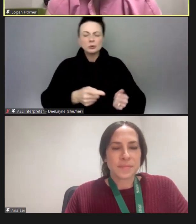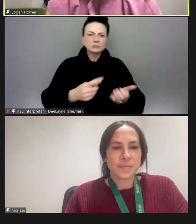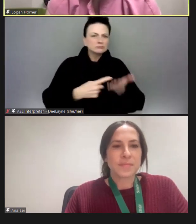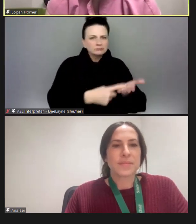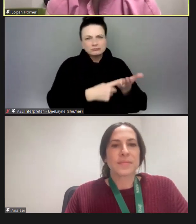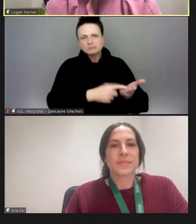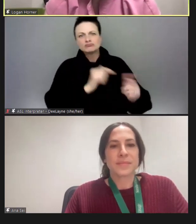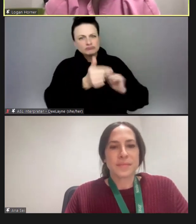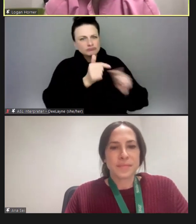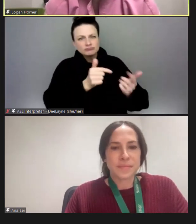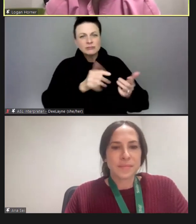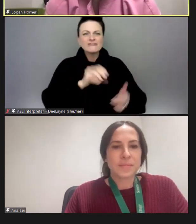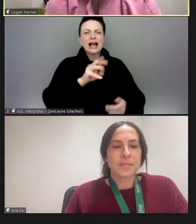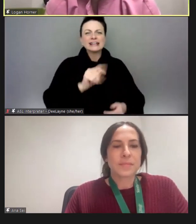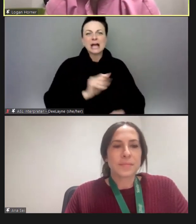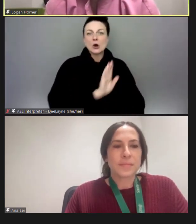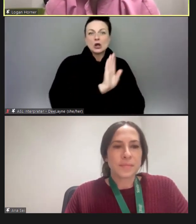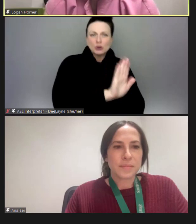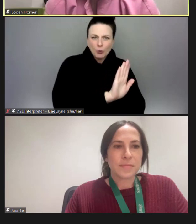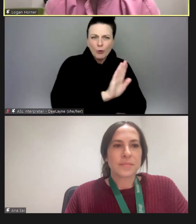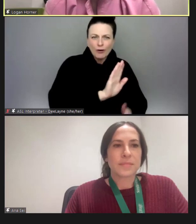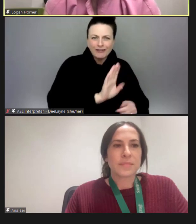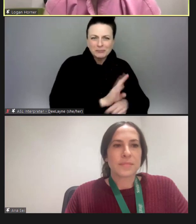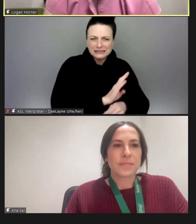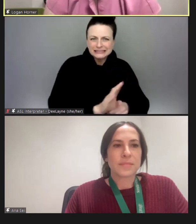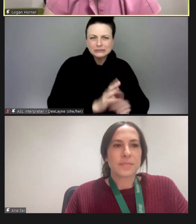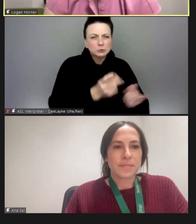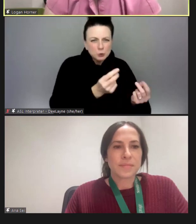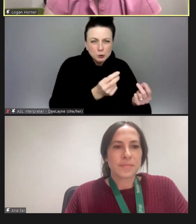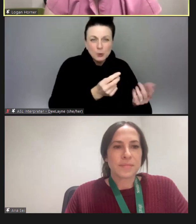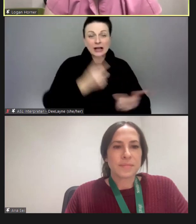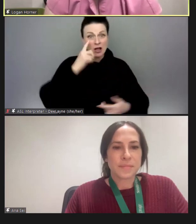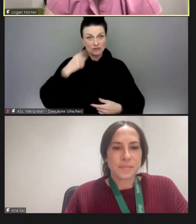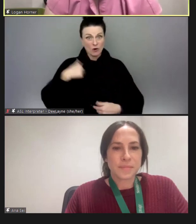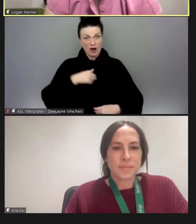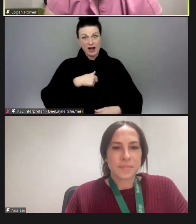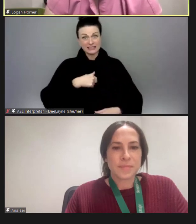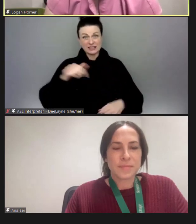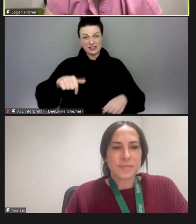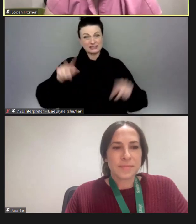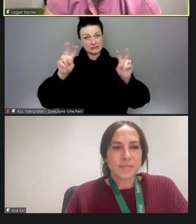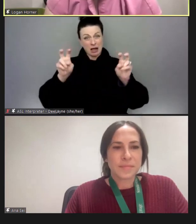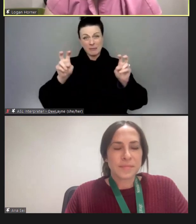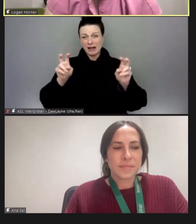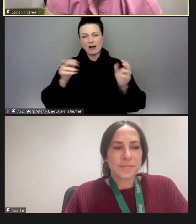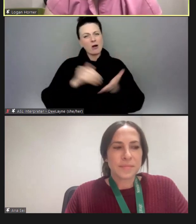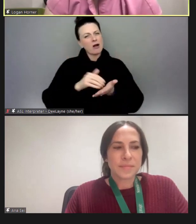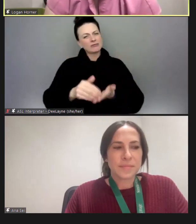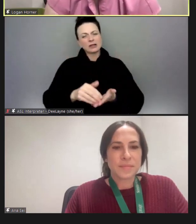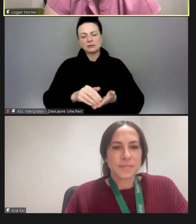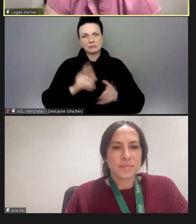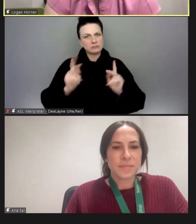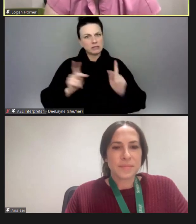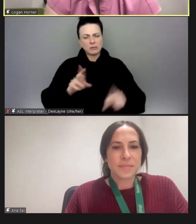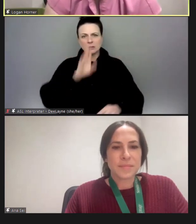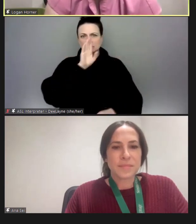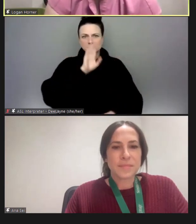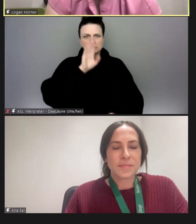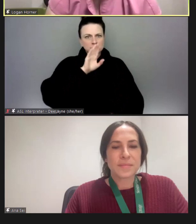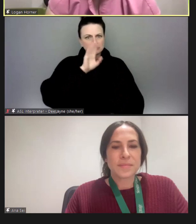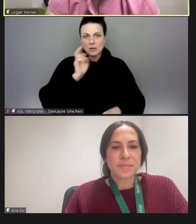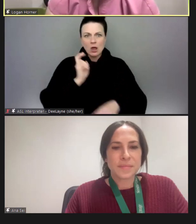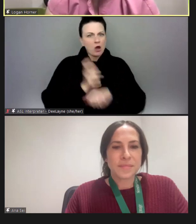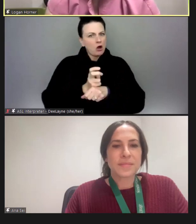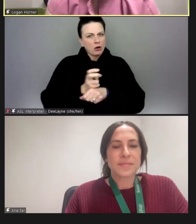think this topic is one that frustrates